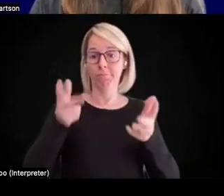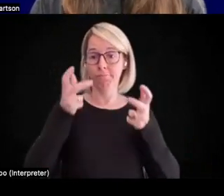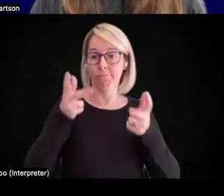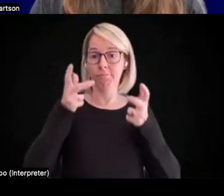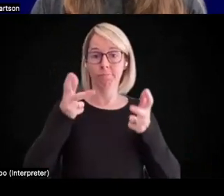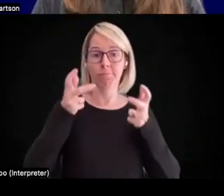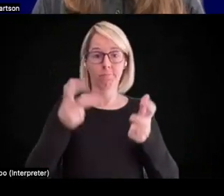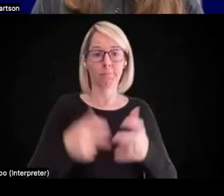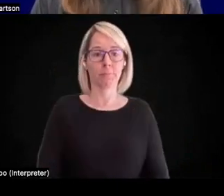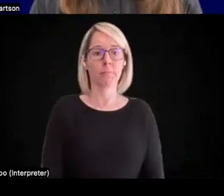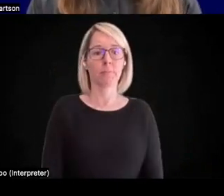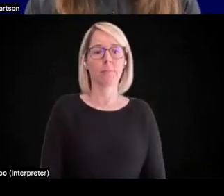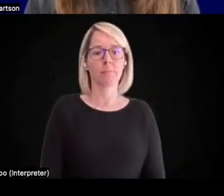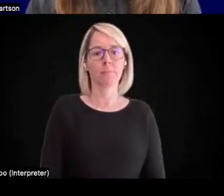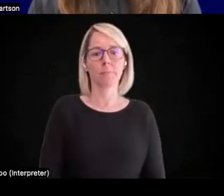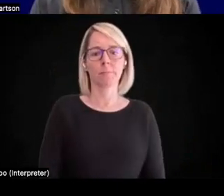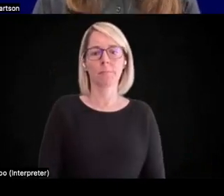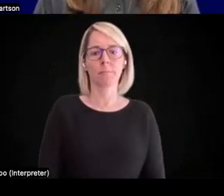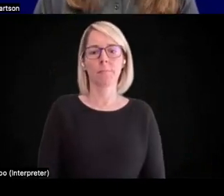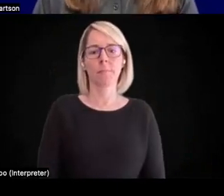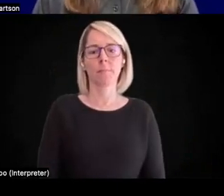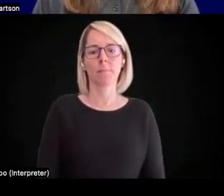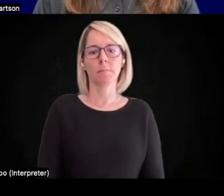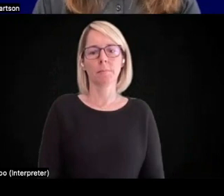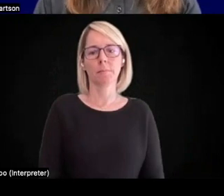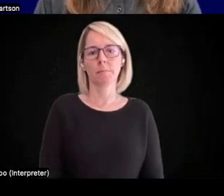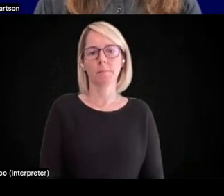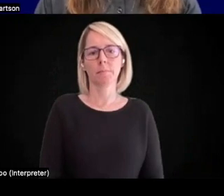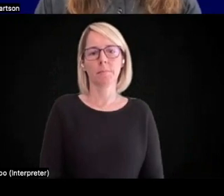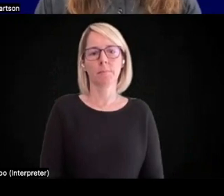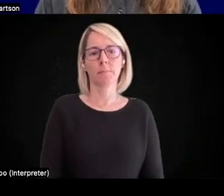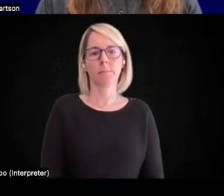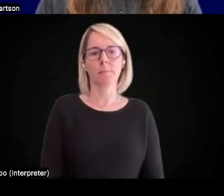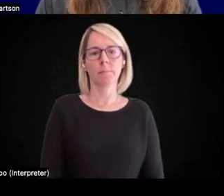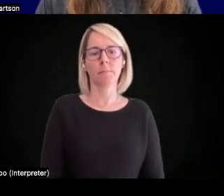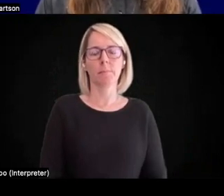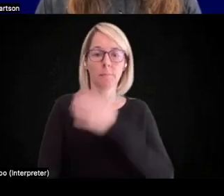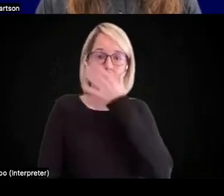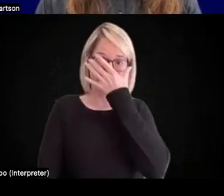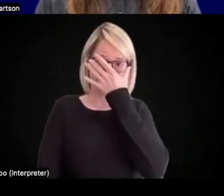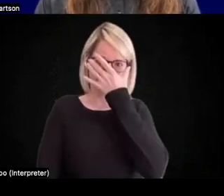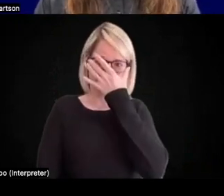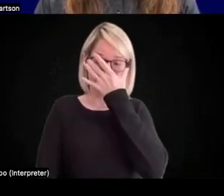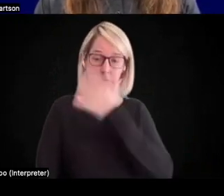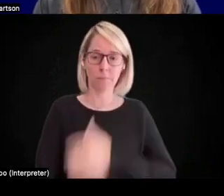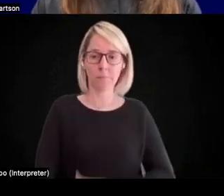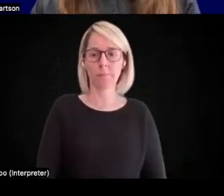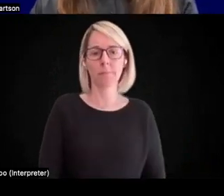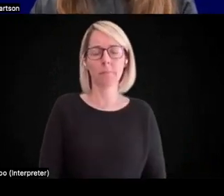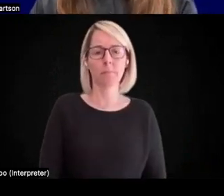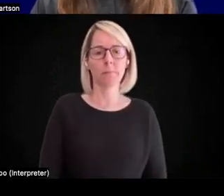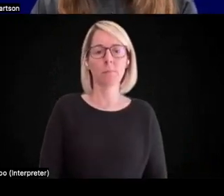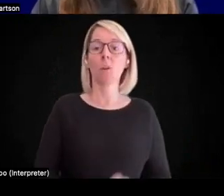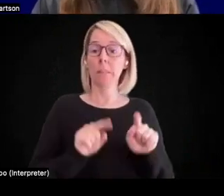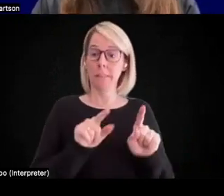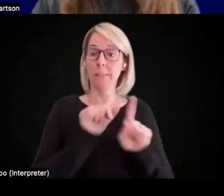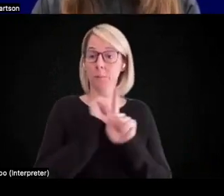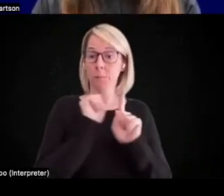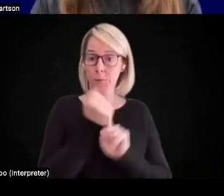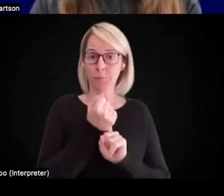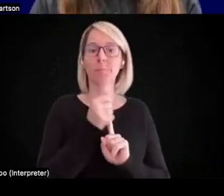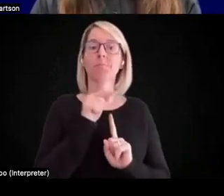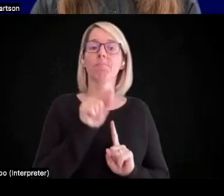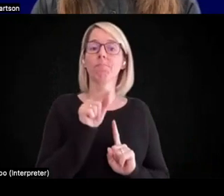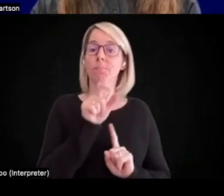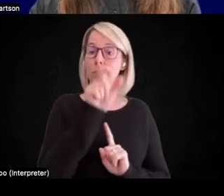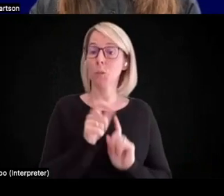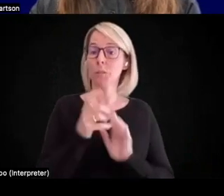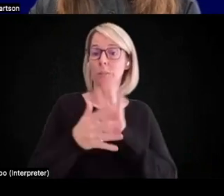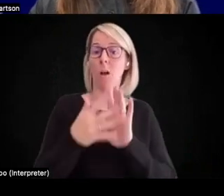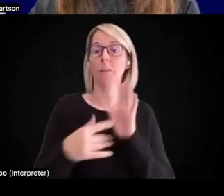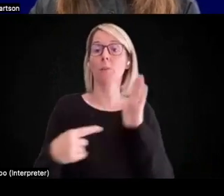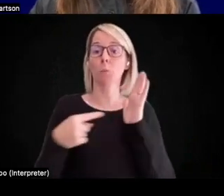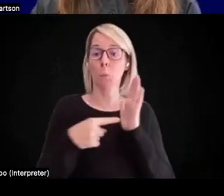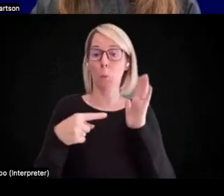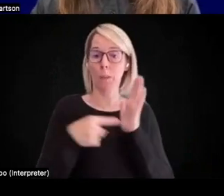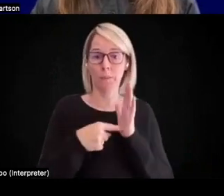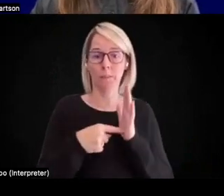so the difference here is this person signs "toilet", and then in the next little segment